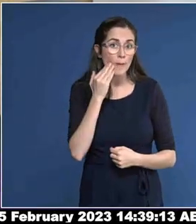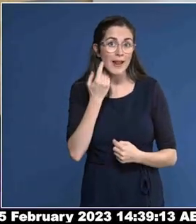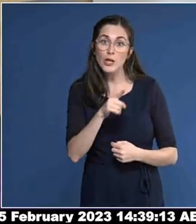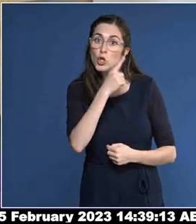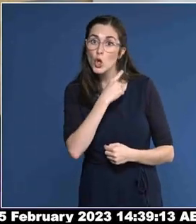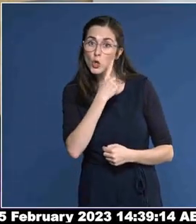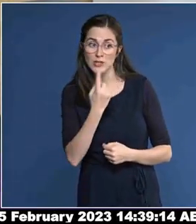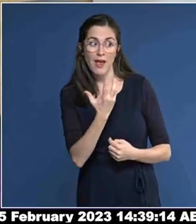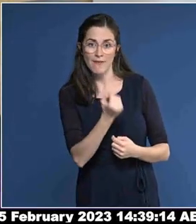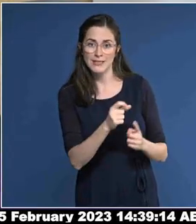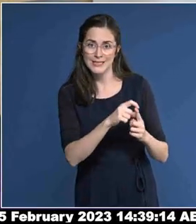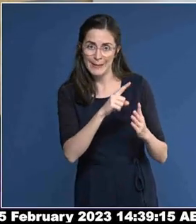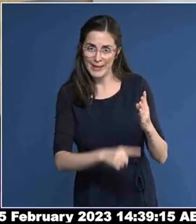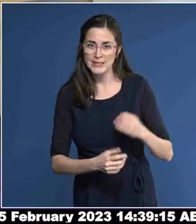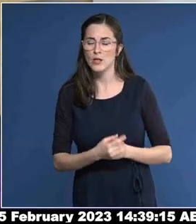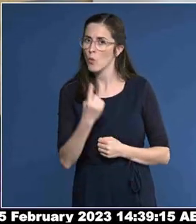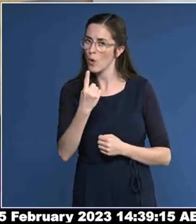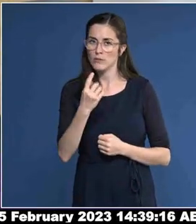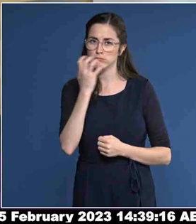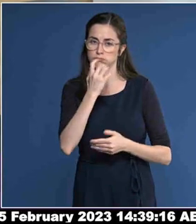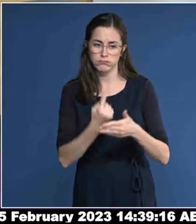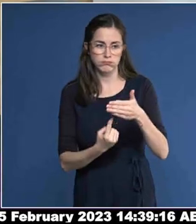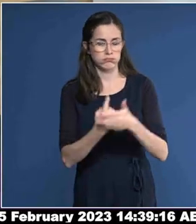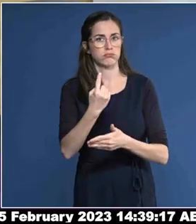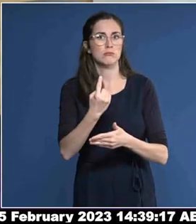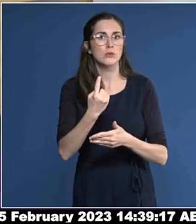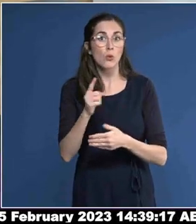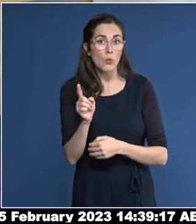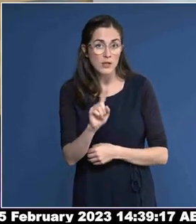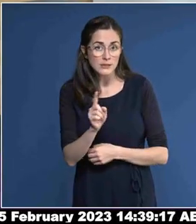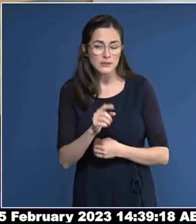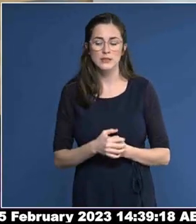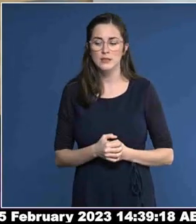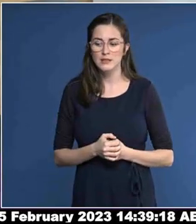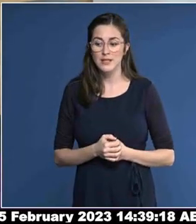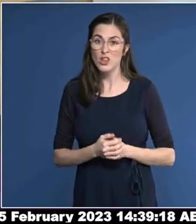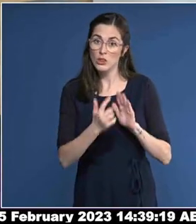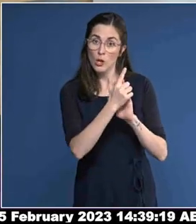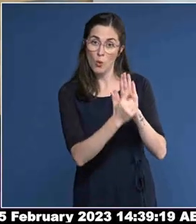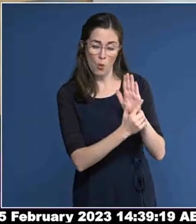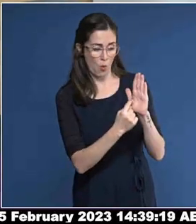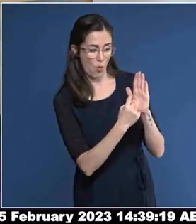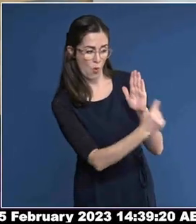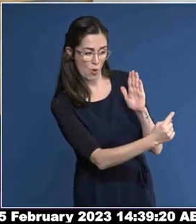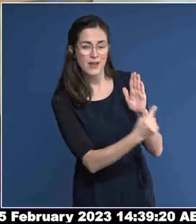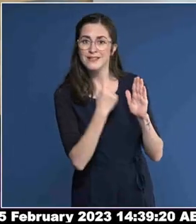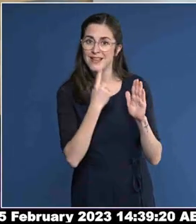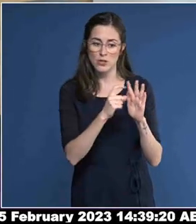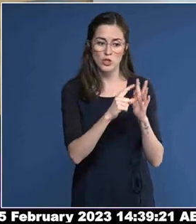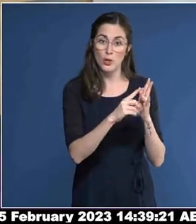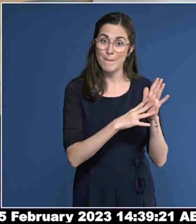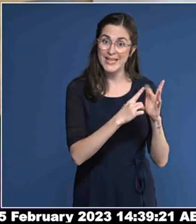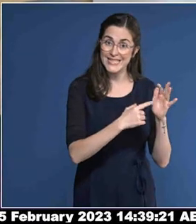arose is how we define in our laws domestic and family violence, and the laws across